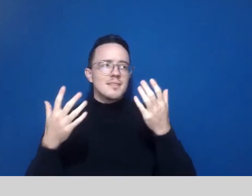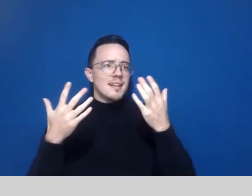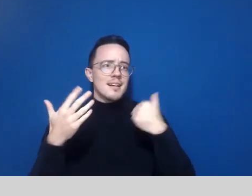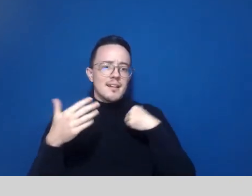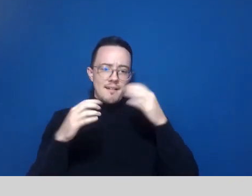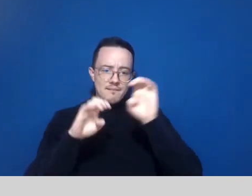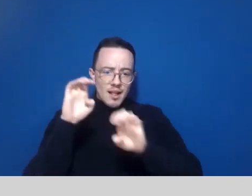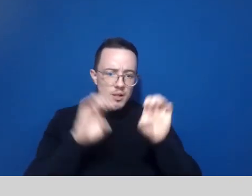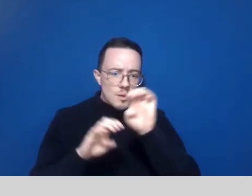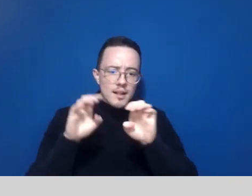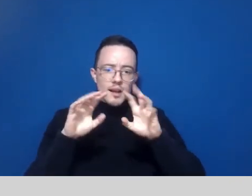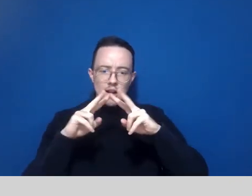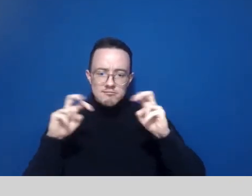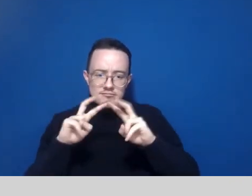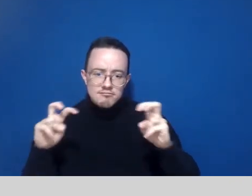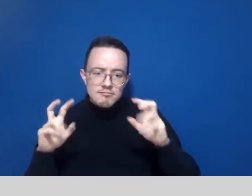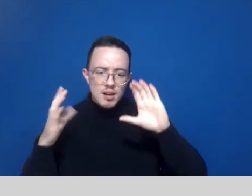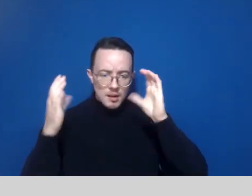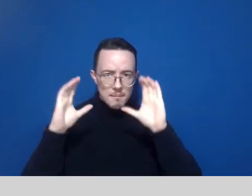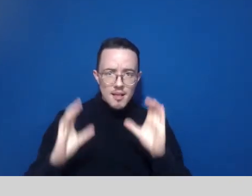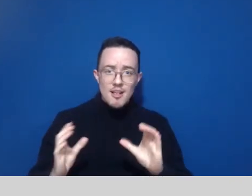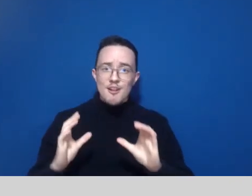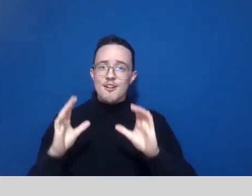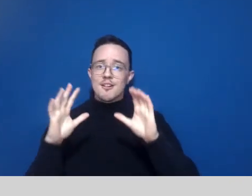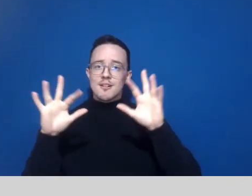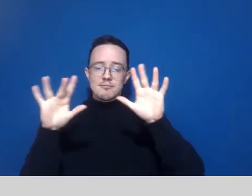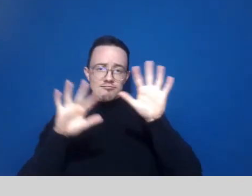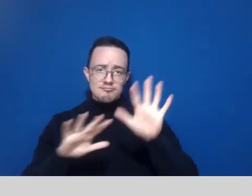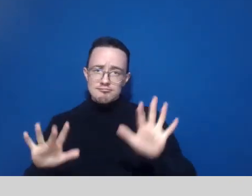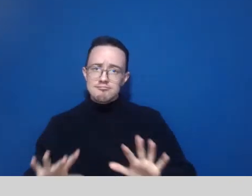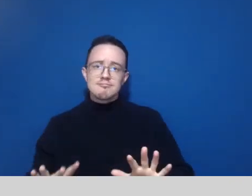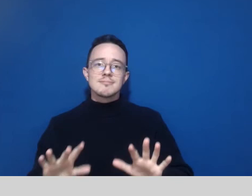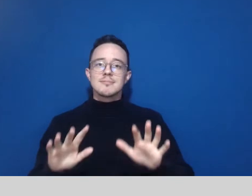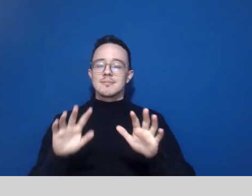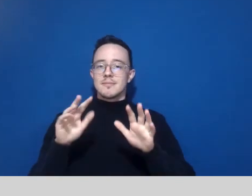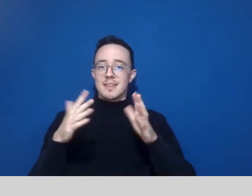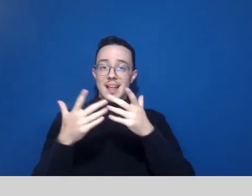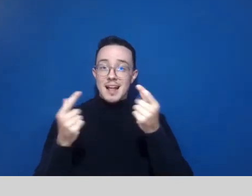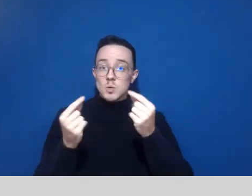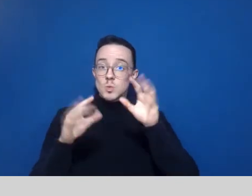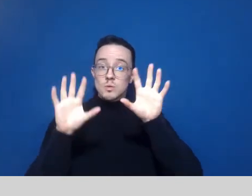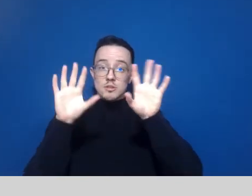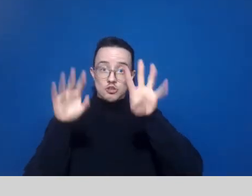I can evaluate them. I can compare commits across different projects, and I can also do charting.